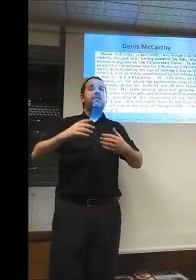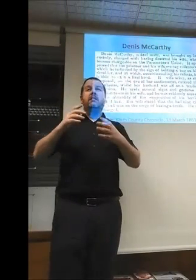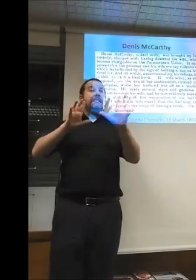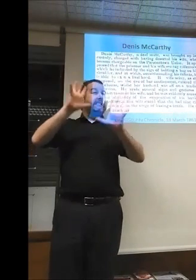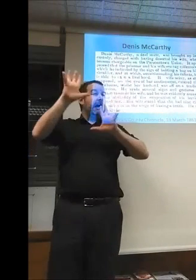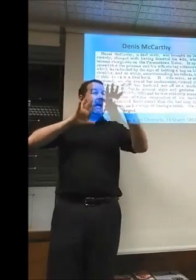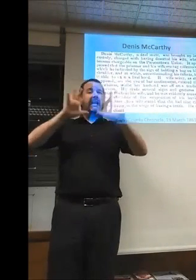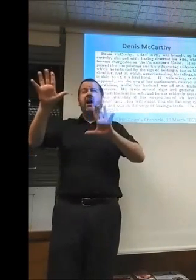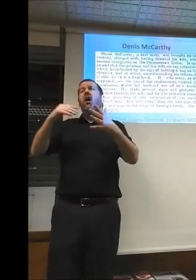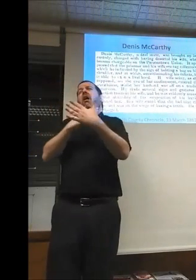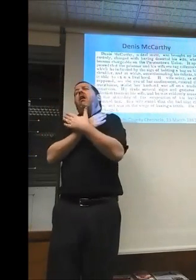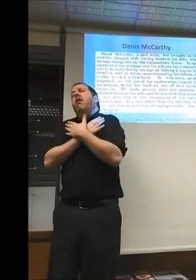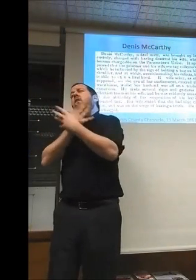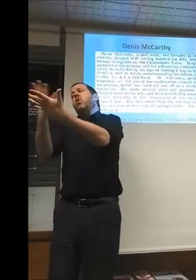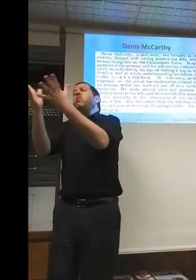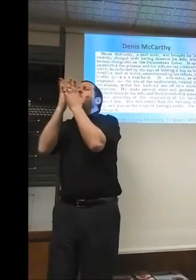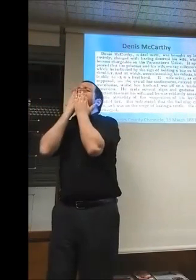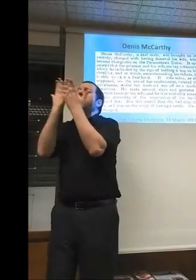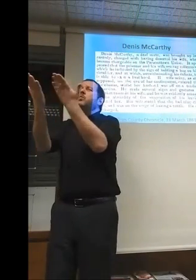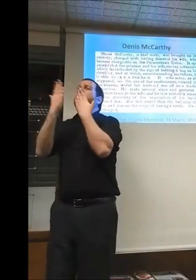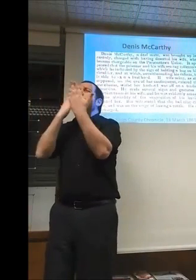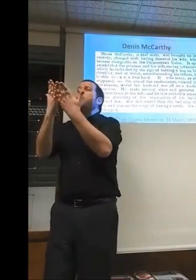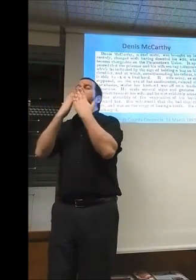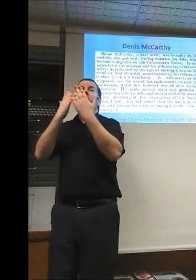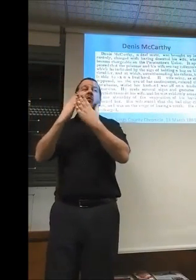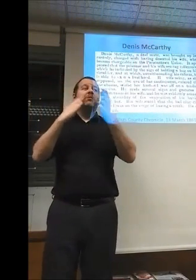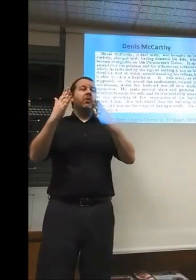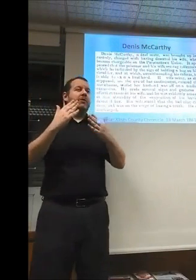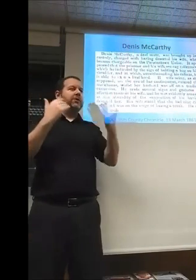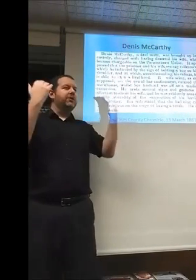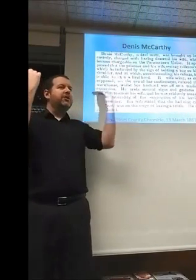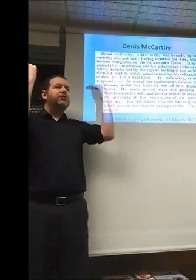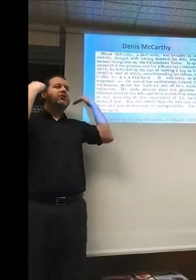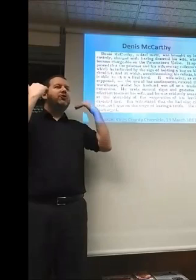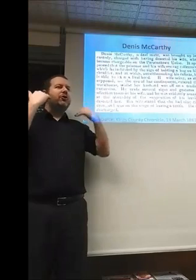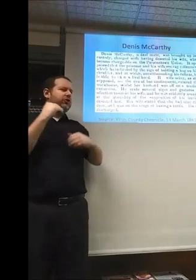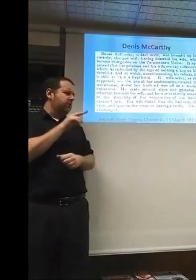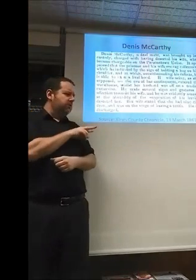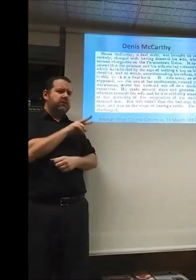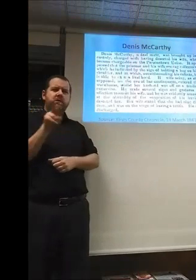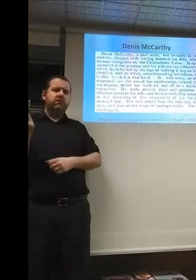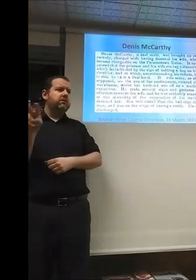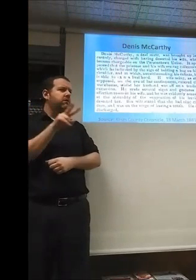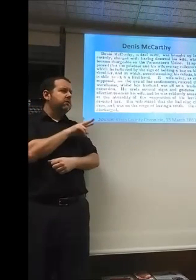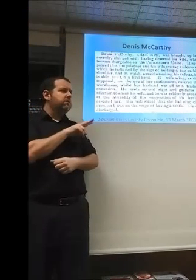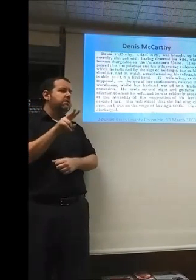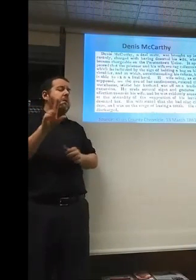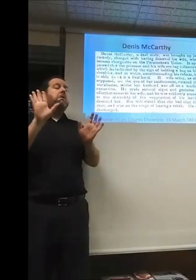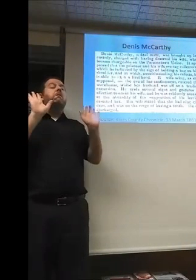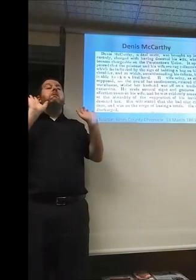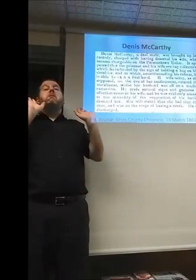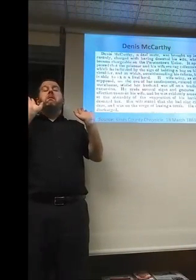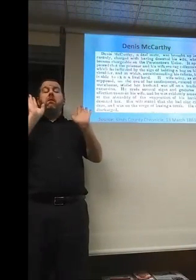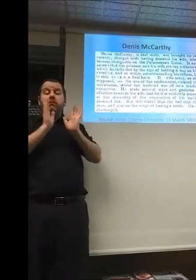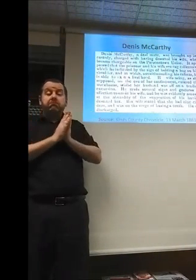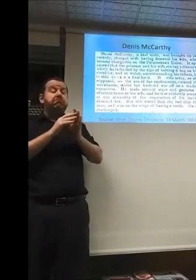So all this information I got from, most of the information I did collect from Dublin.